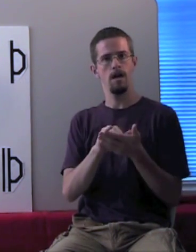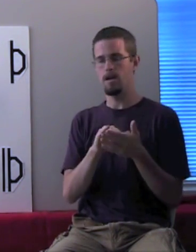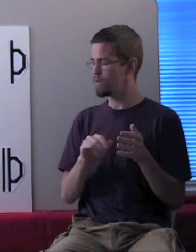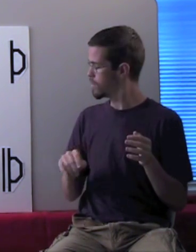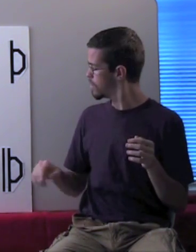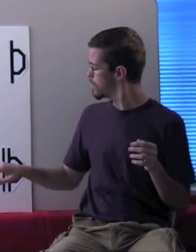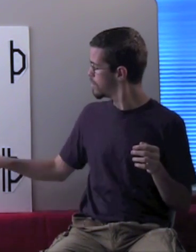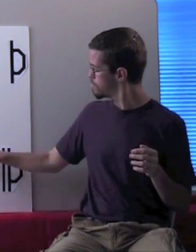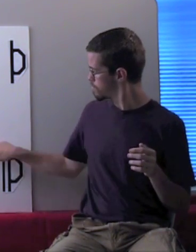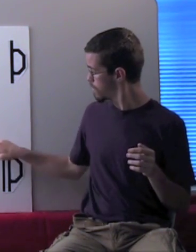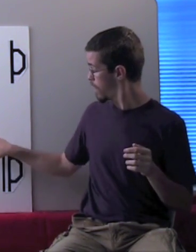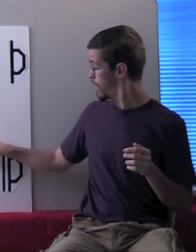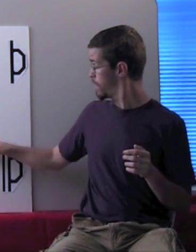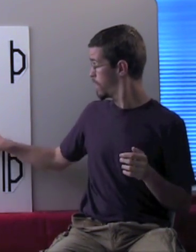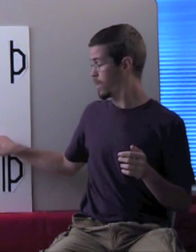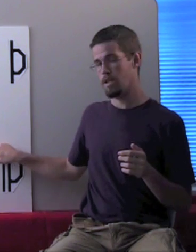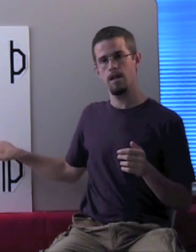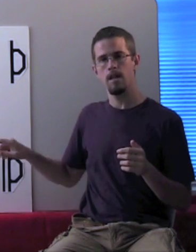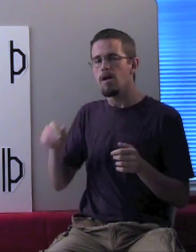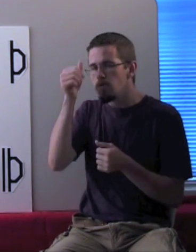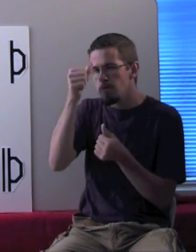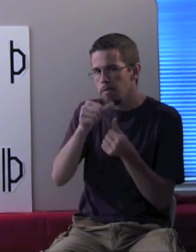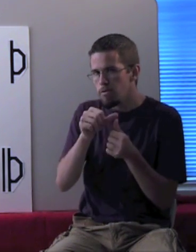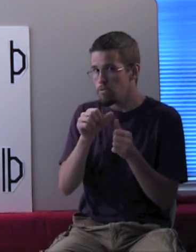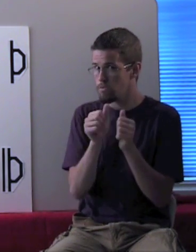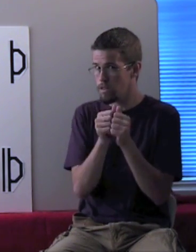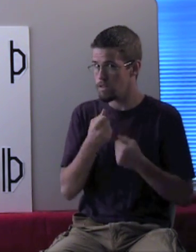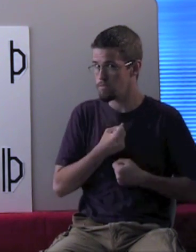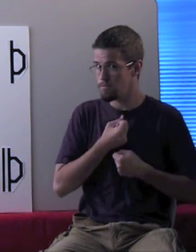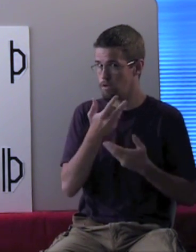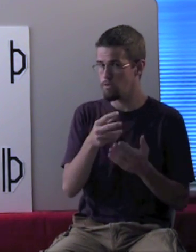That's the two line here. Now remember...